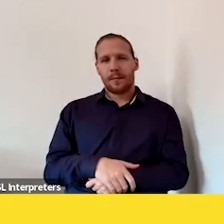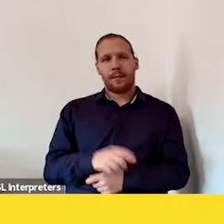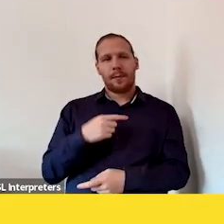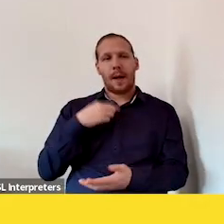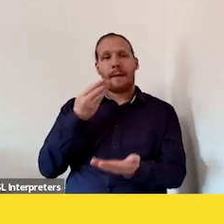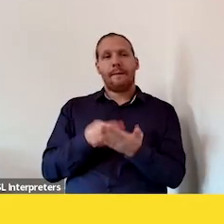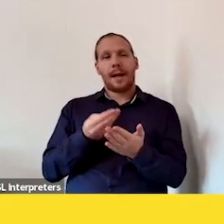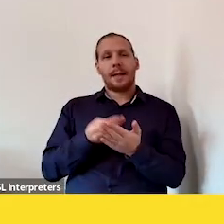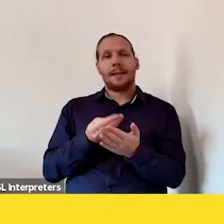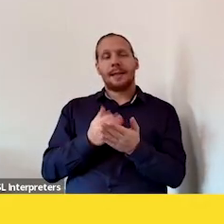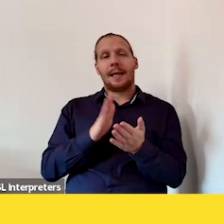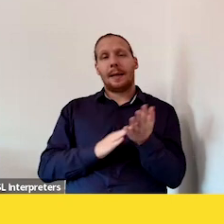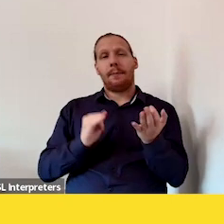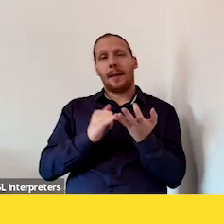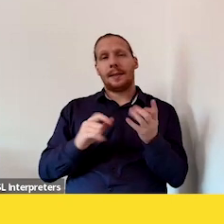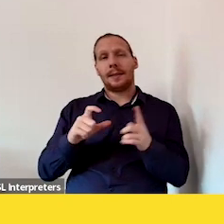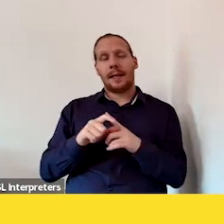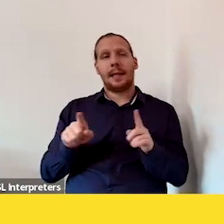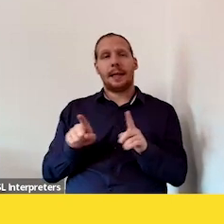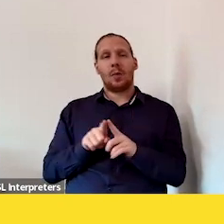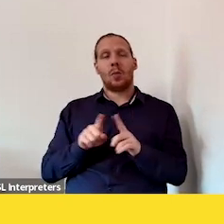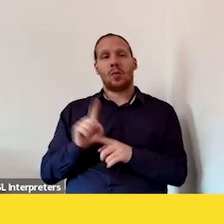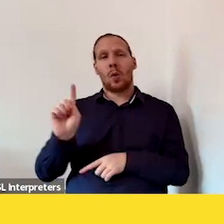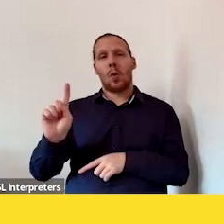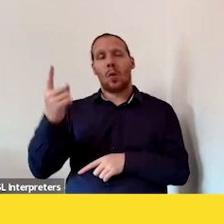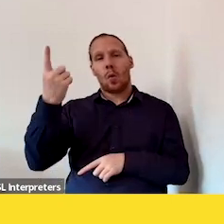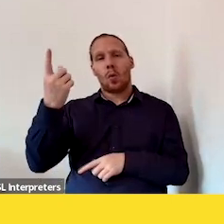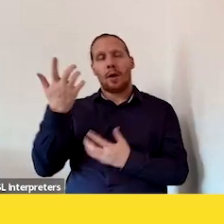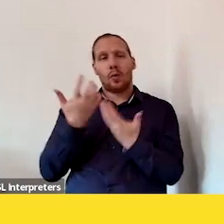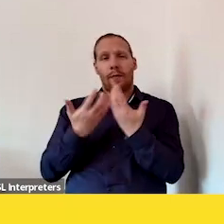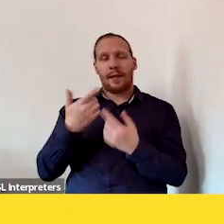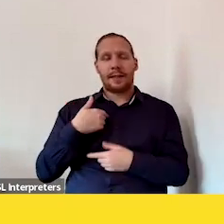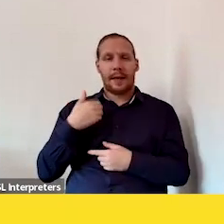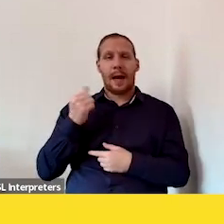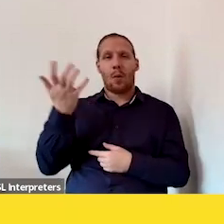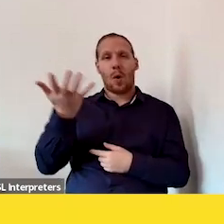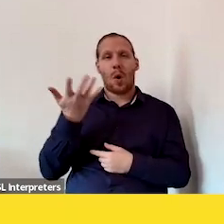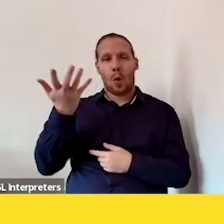here at Waipapa Taumata Rau Faculty of Medical and Health Sciences. We're very appreciative of your support.